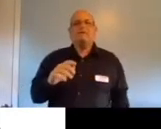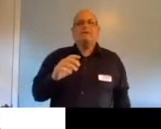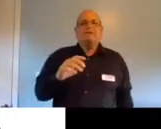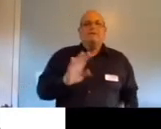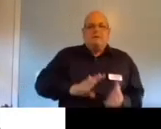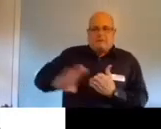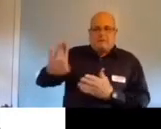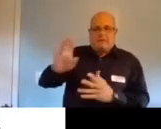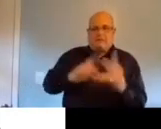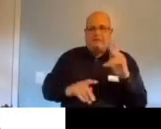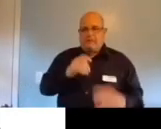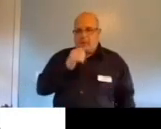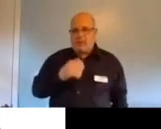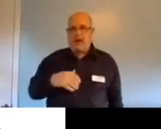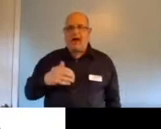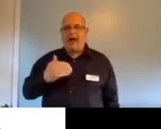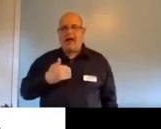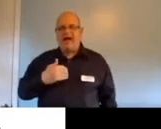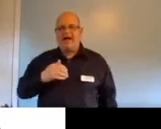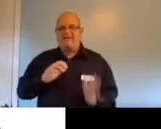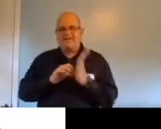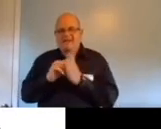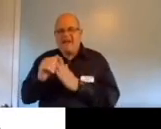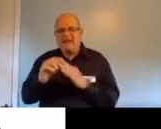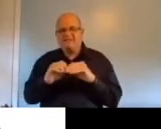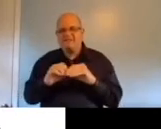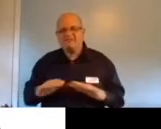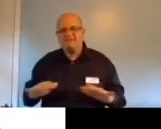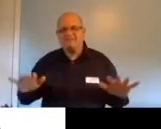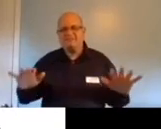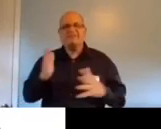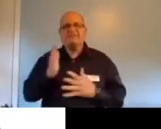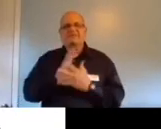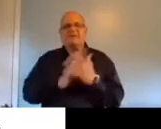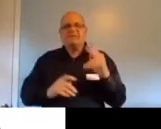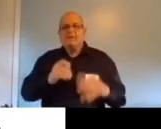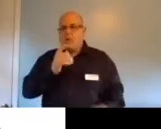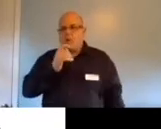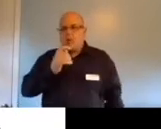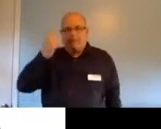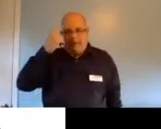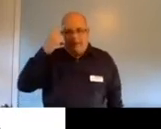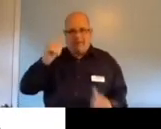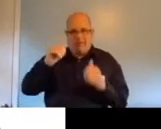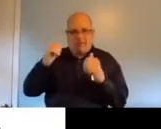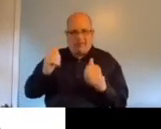met astatic cancer, some people with dementia and some people with traumatic brain injury